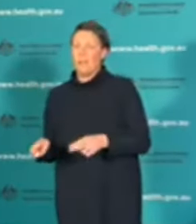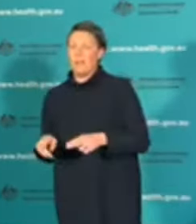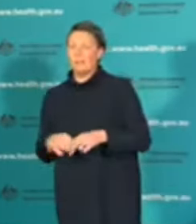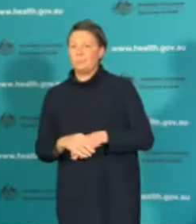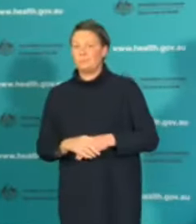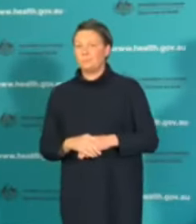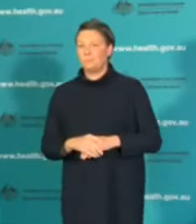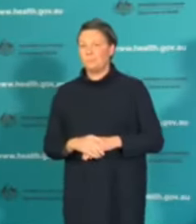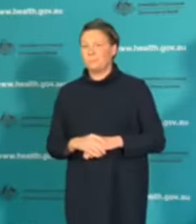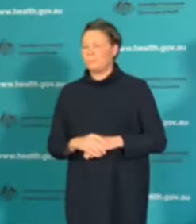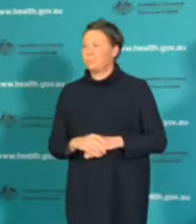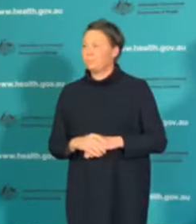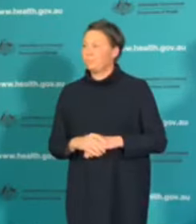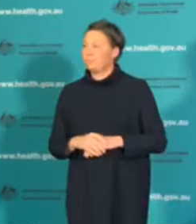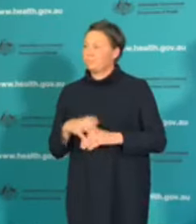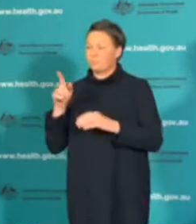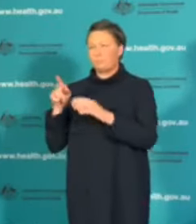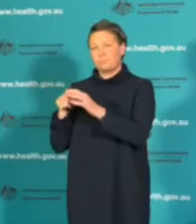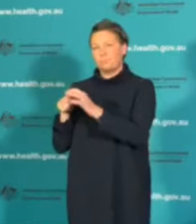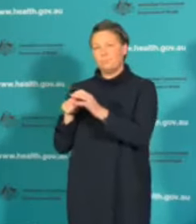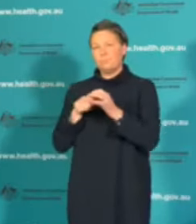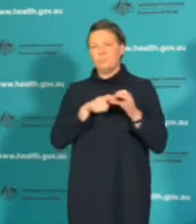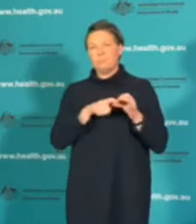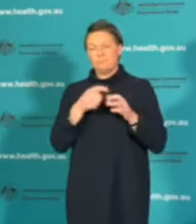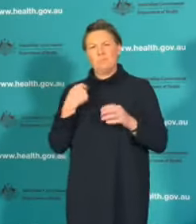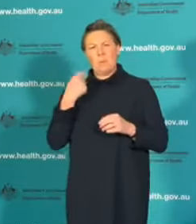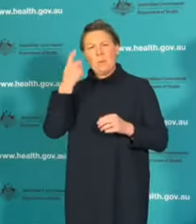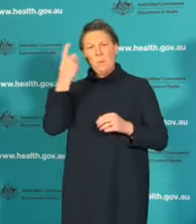Reporter: Professor Kidd, why is it the AHPPC is only provided the